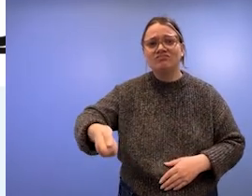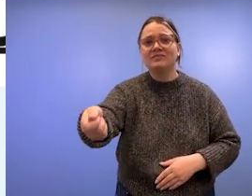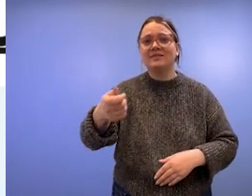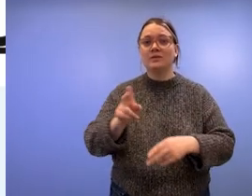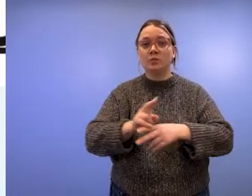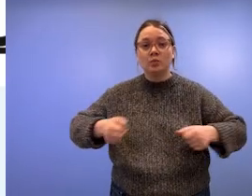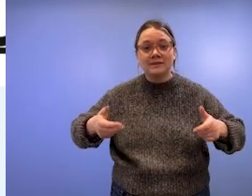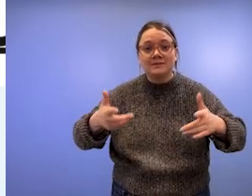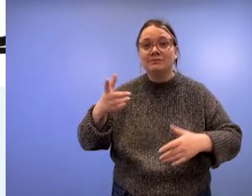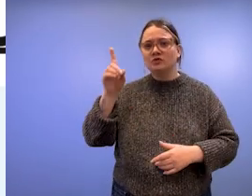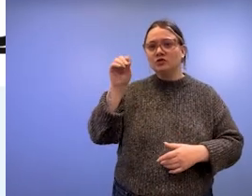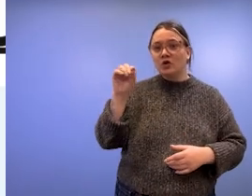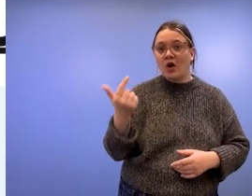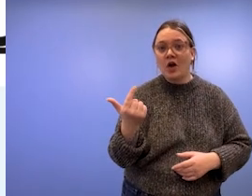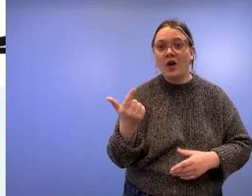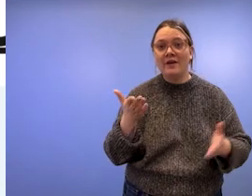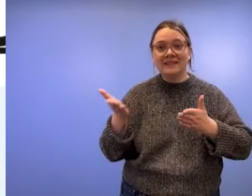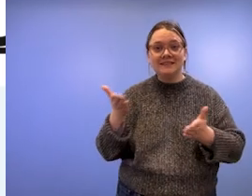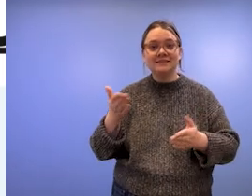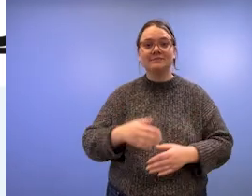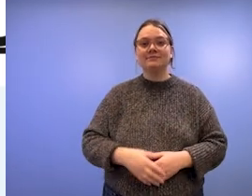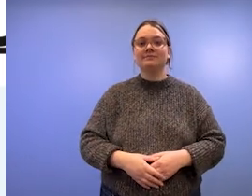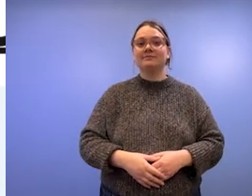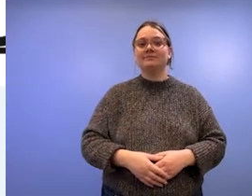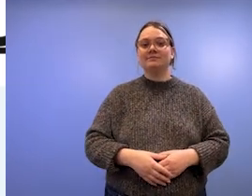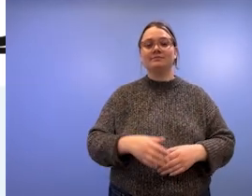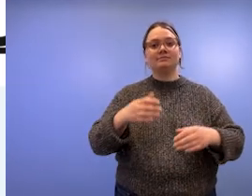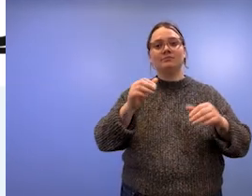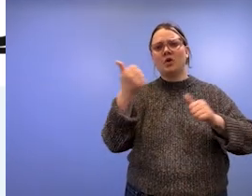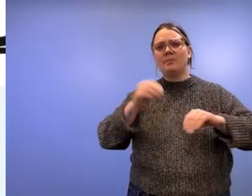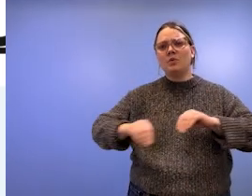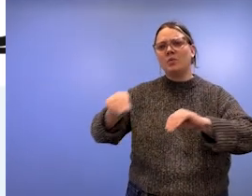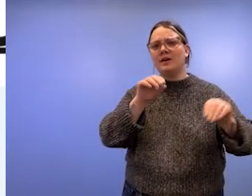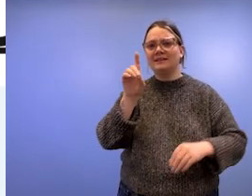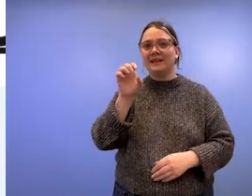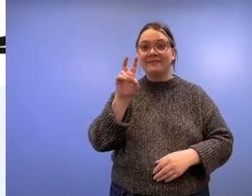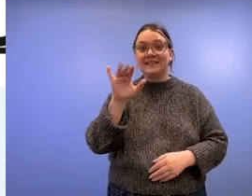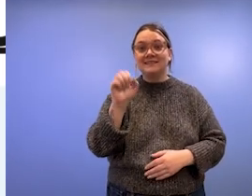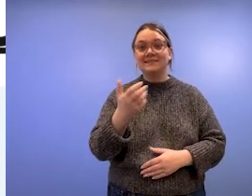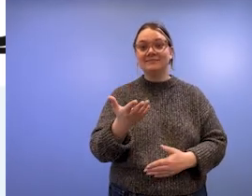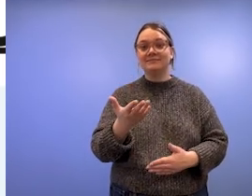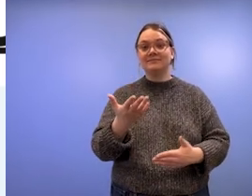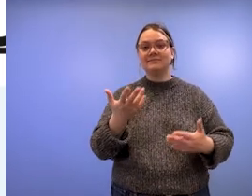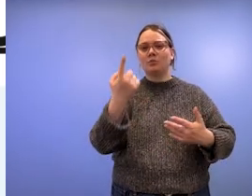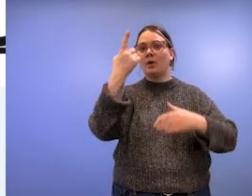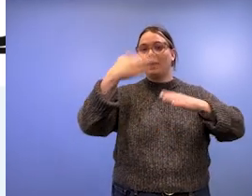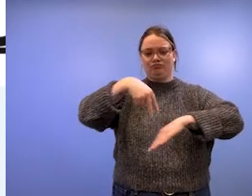wheelchairs, service dogs, and other mobility devices. And there's one person